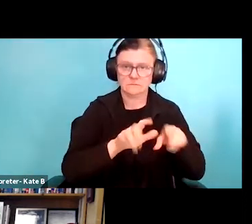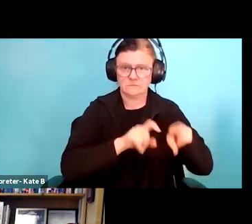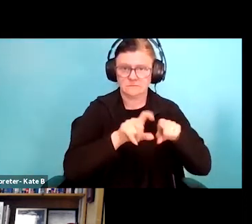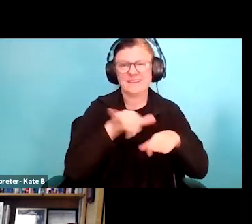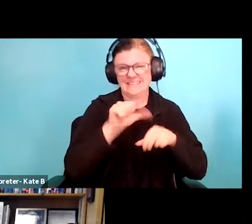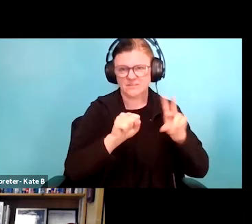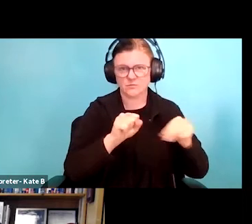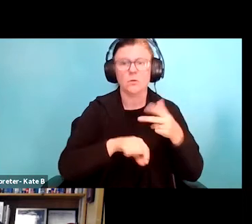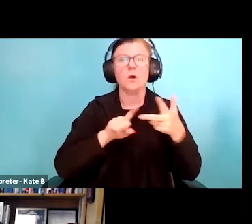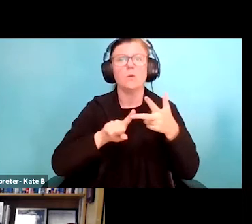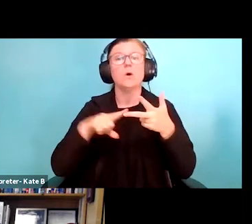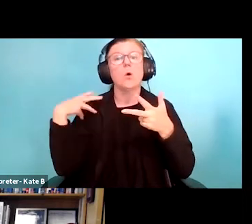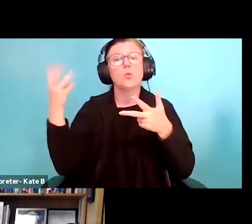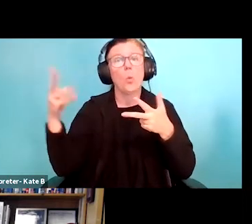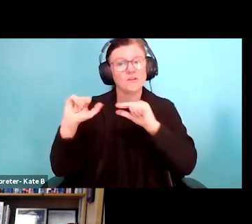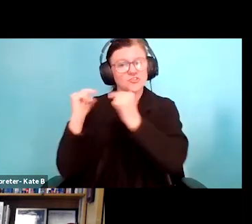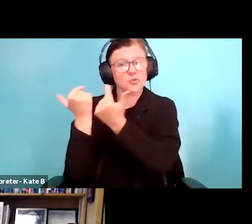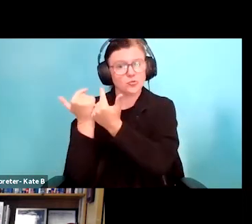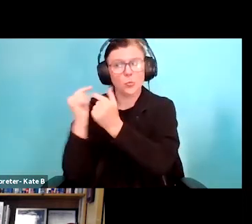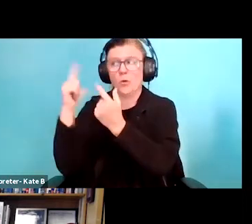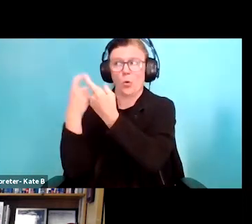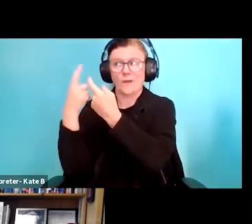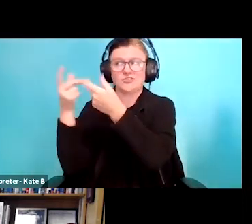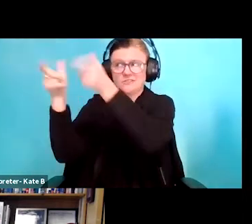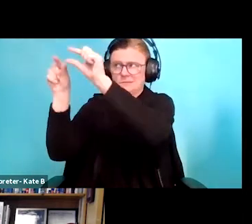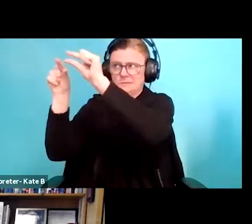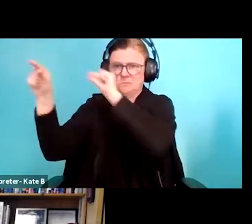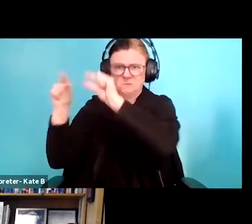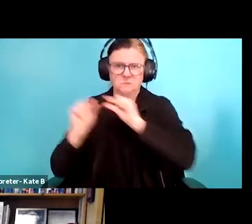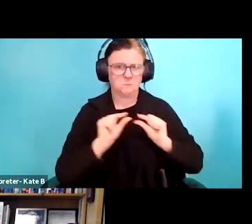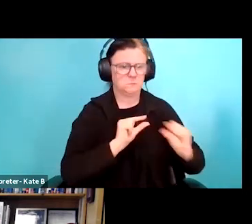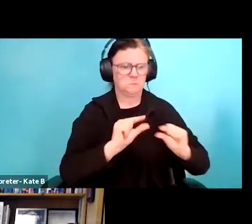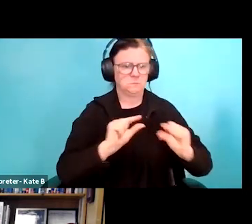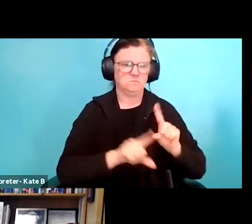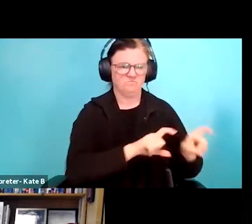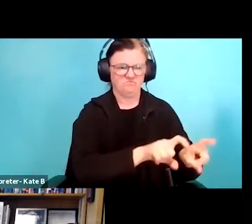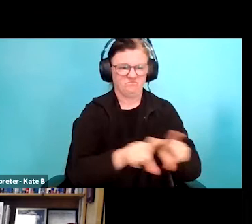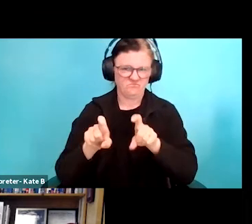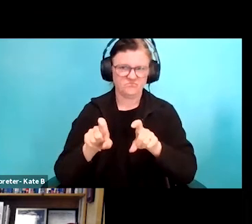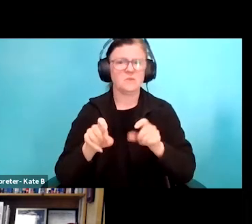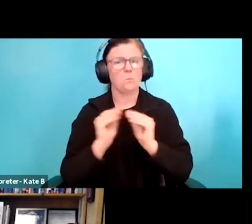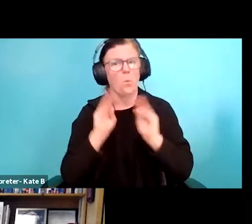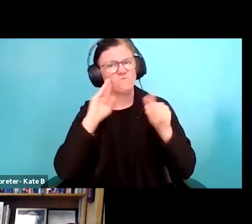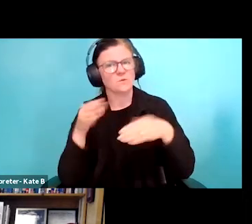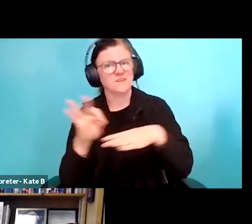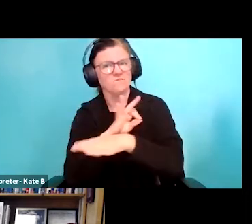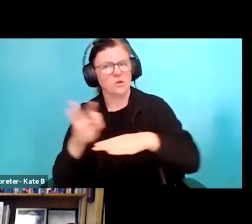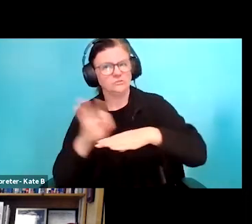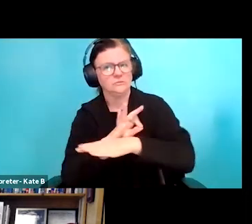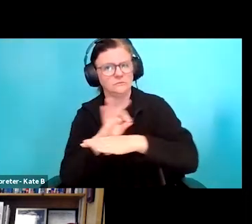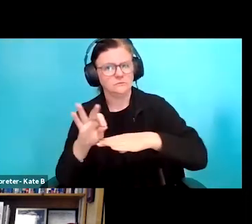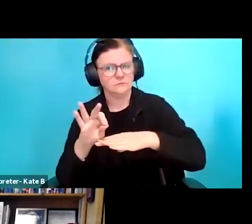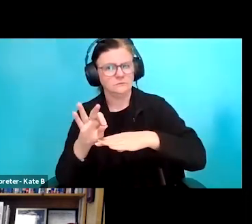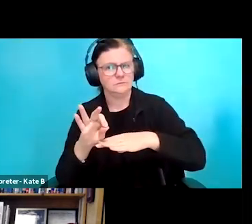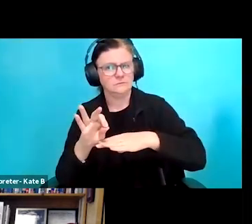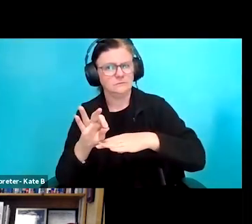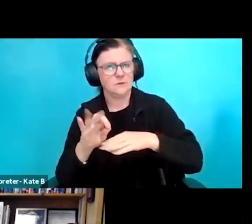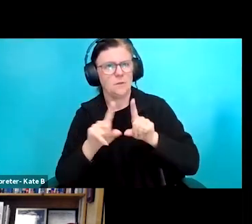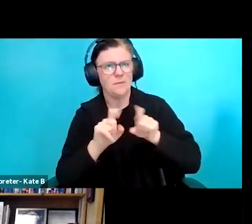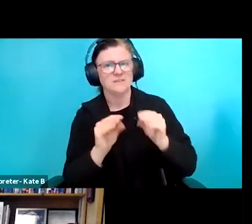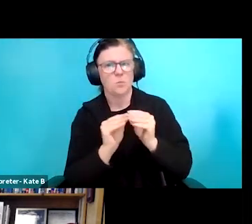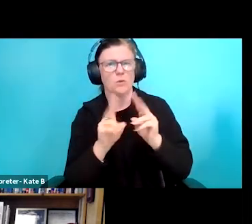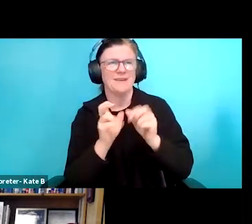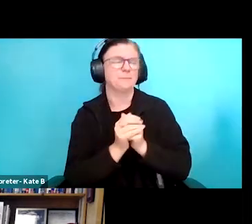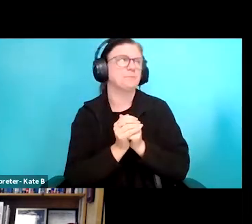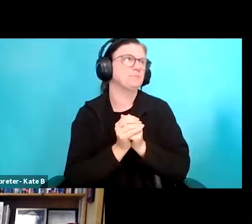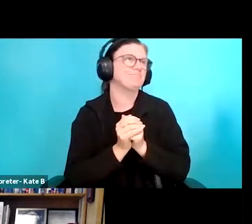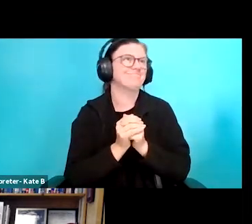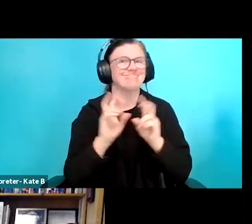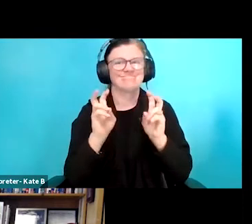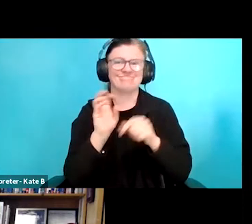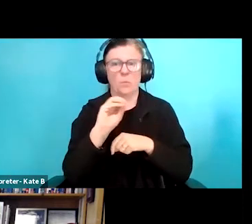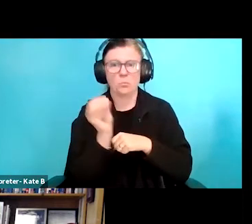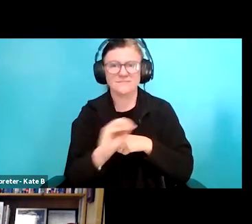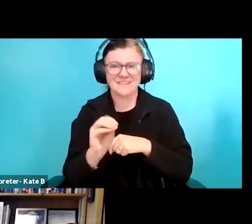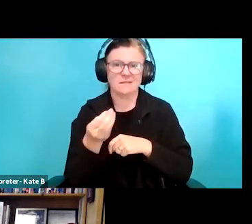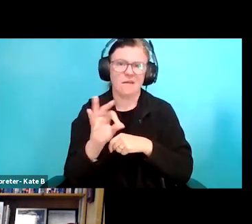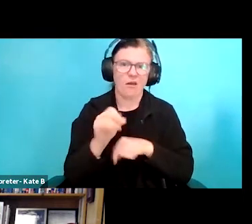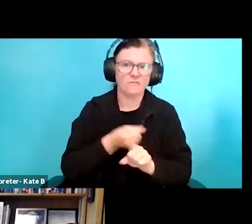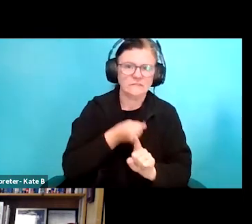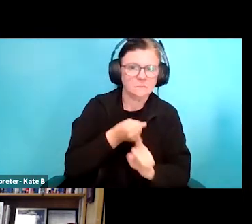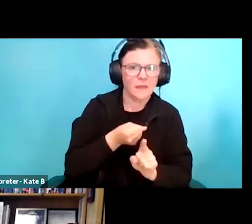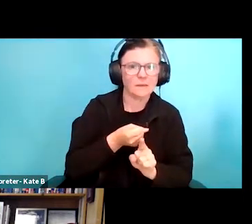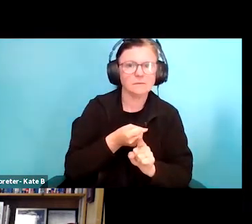Washington Group that has functional disability as well but asks degree of impact or how often that